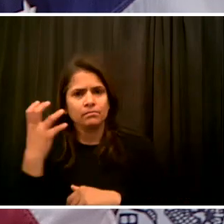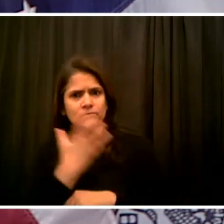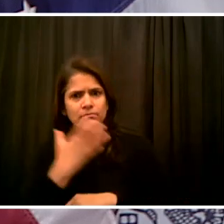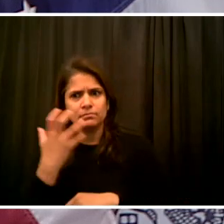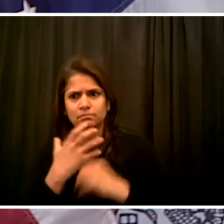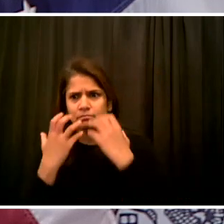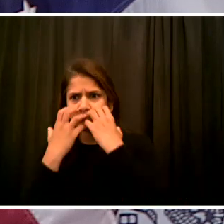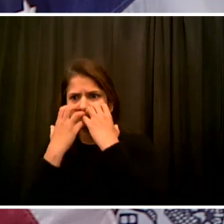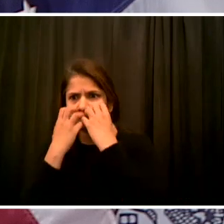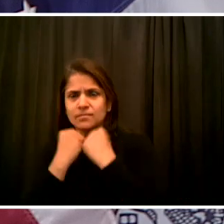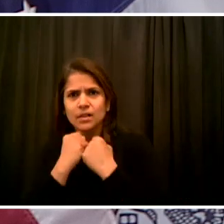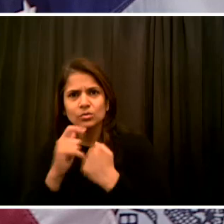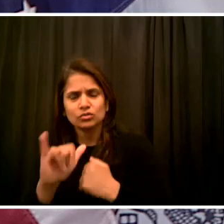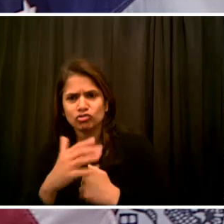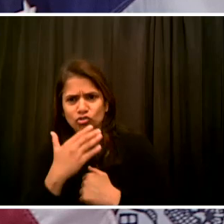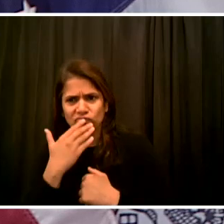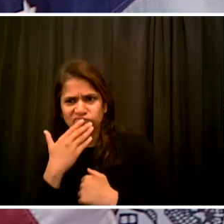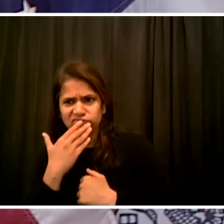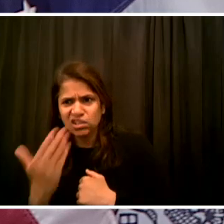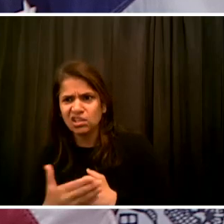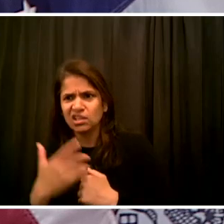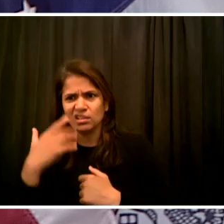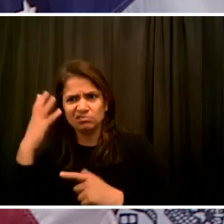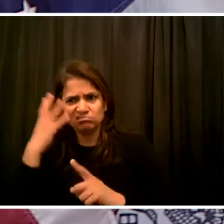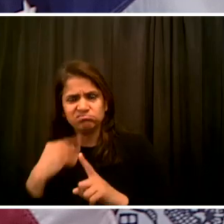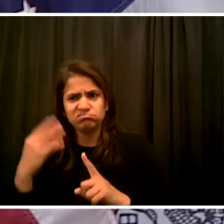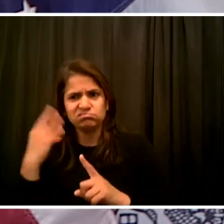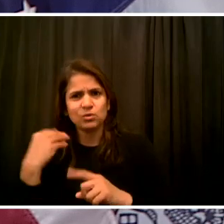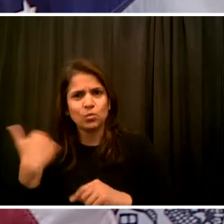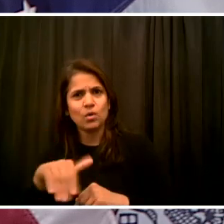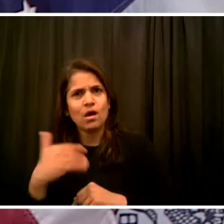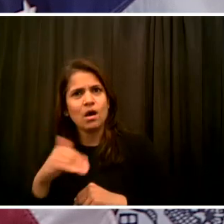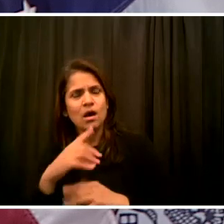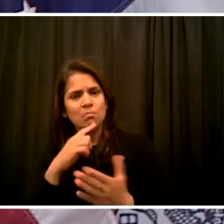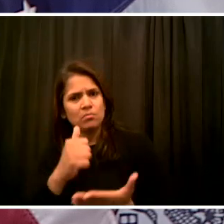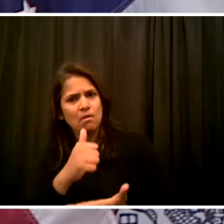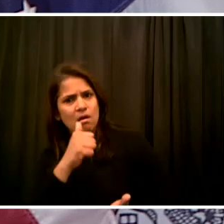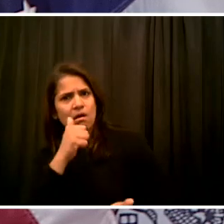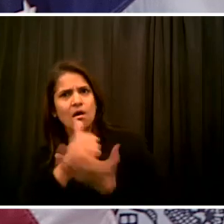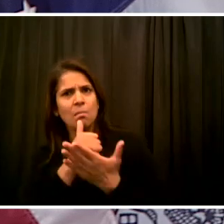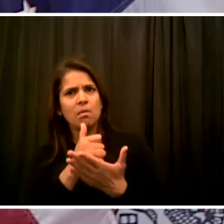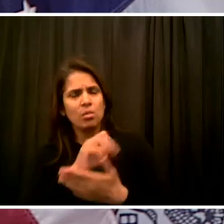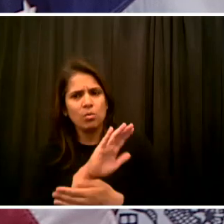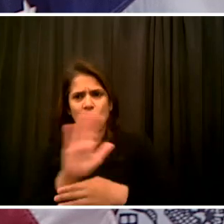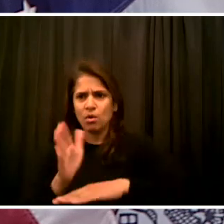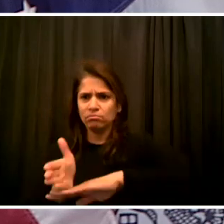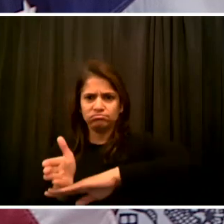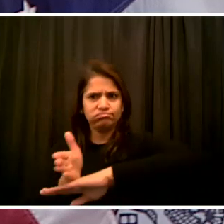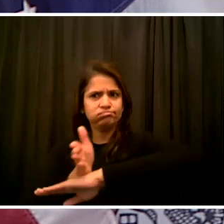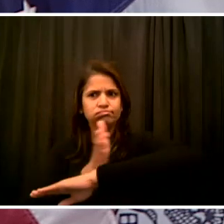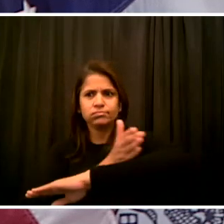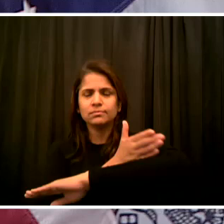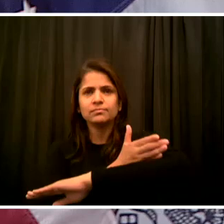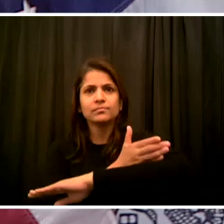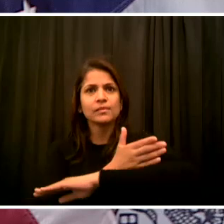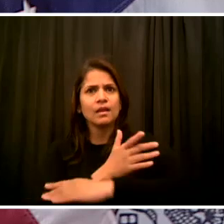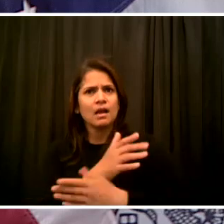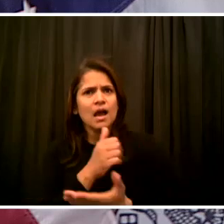ONE--OONNEI WT H AG E,OBVIOUSLY. I'VE BEEN TOLD THESE ARE PRETTY VALUABLE EXPERIENCES FOR THESE LITTLE KIDS IN RSUHI NGTHEIR